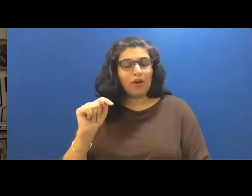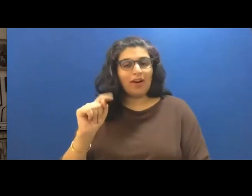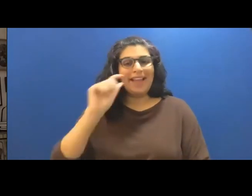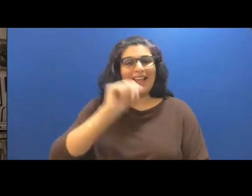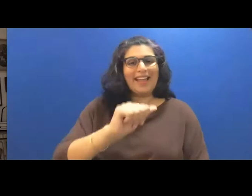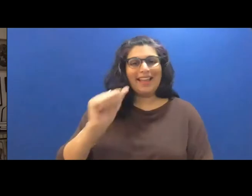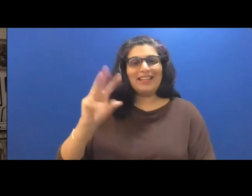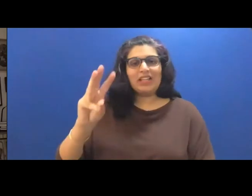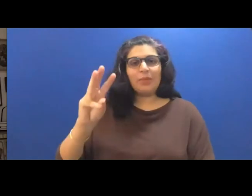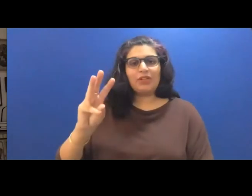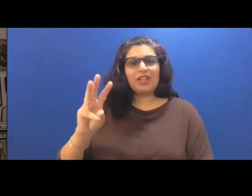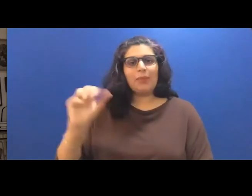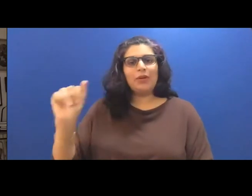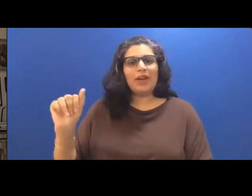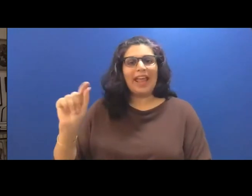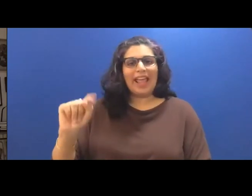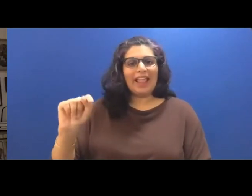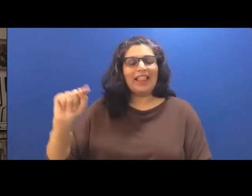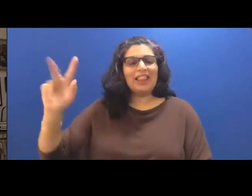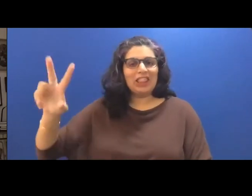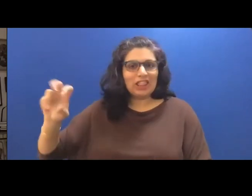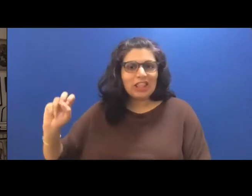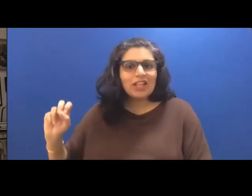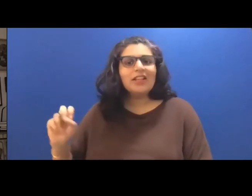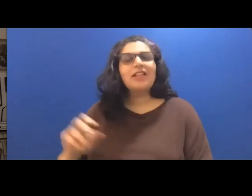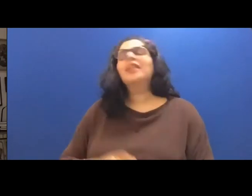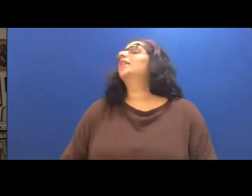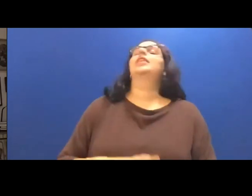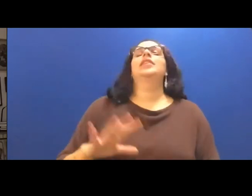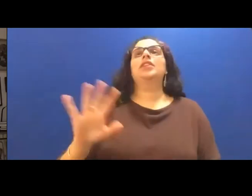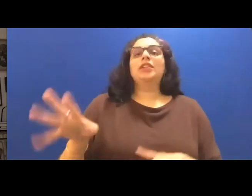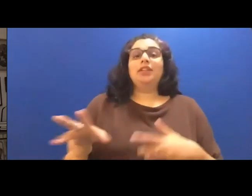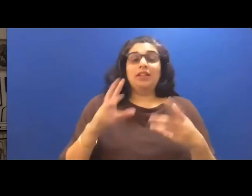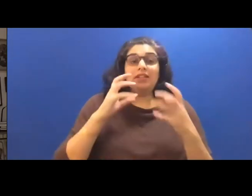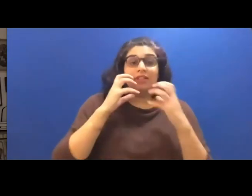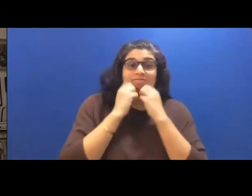ideas that lie at the heart of the workshop's mission. From the need for an artistic home